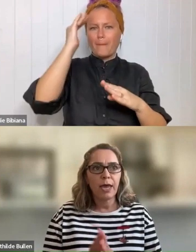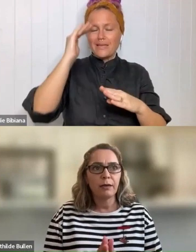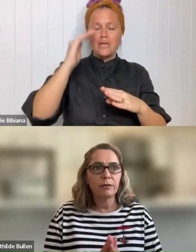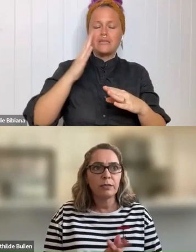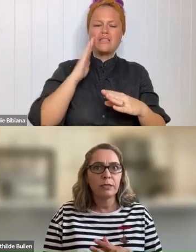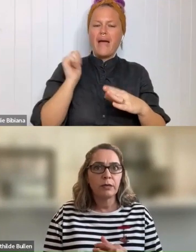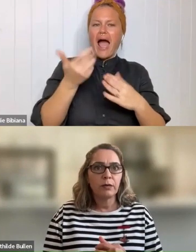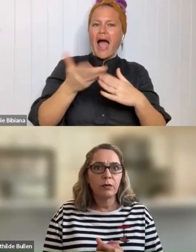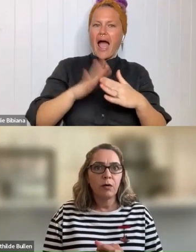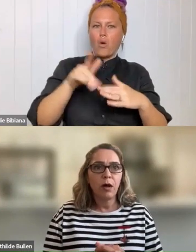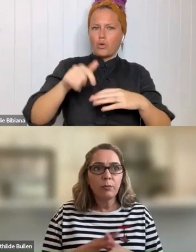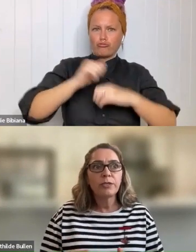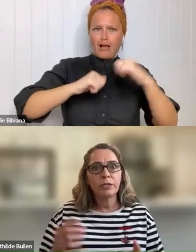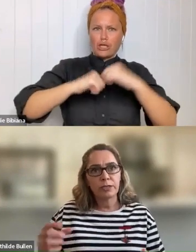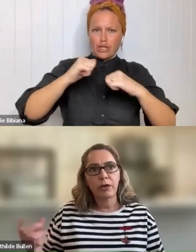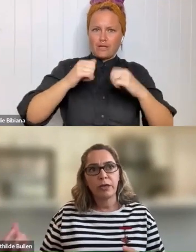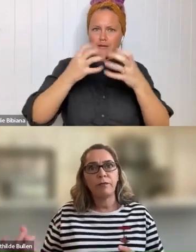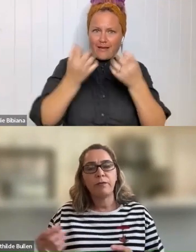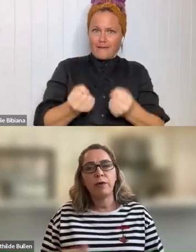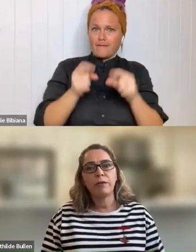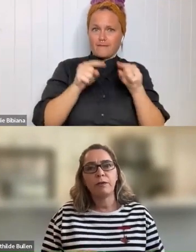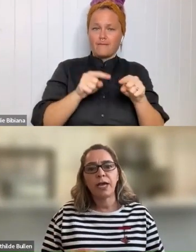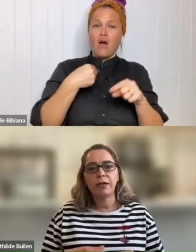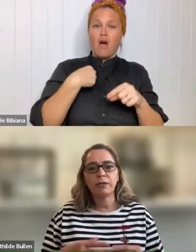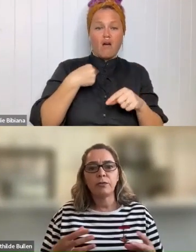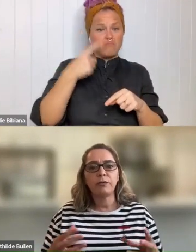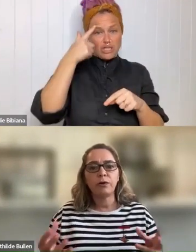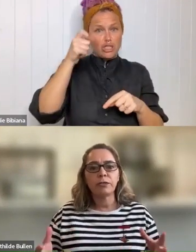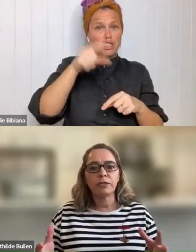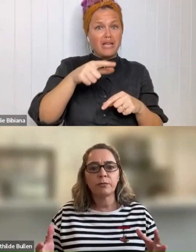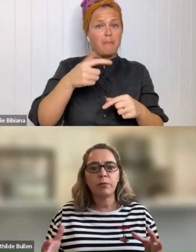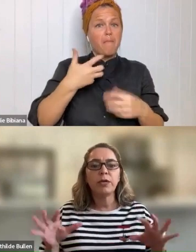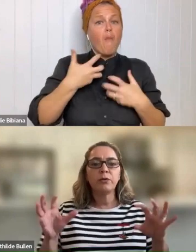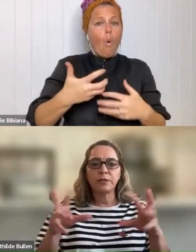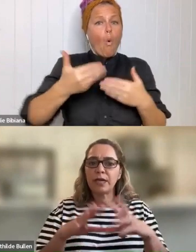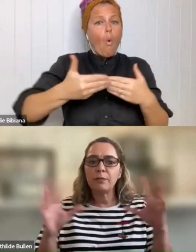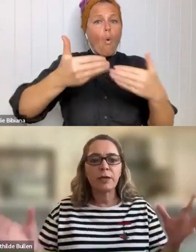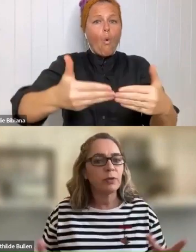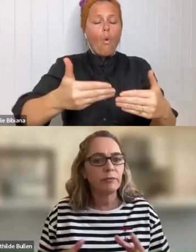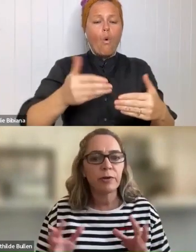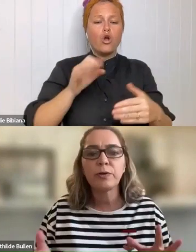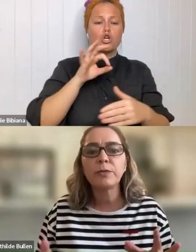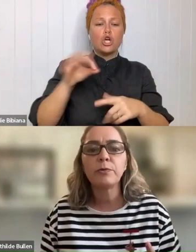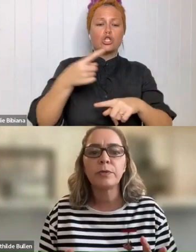And I would suggest going even further than that, and sort of not just pulling on the same people, everyone always pulls